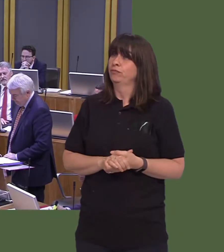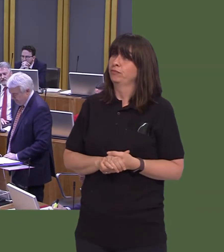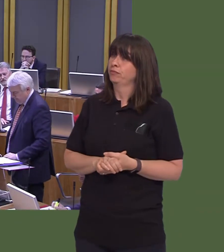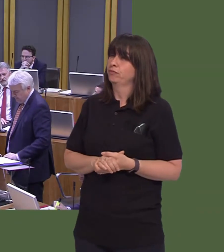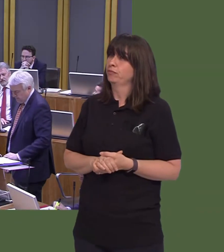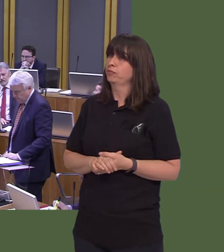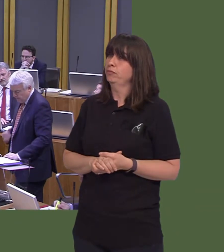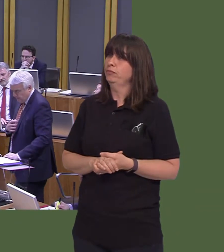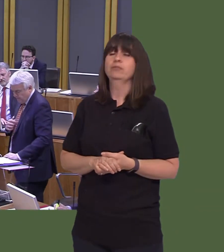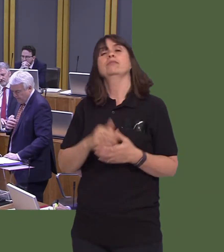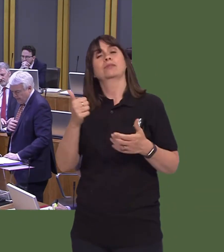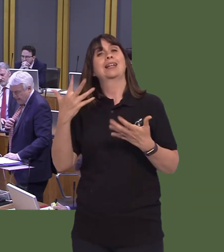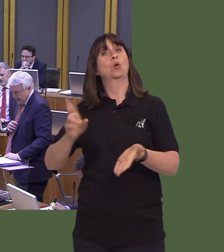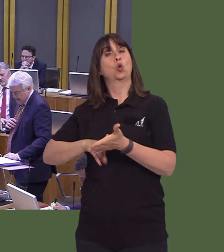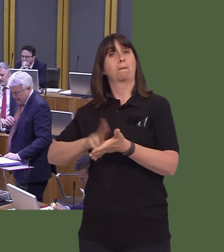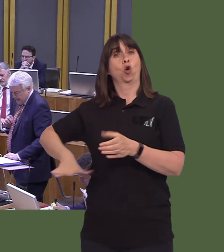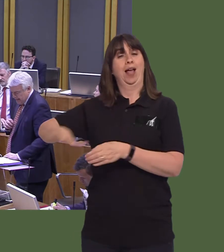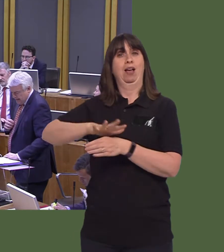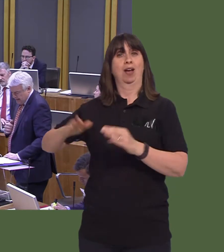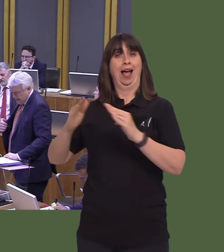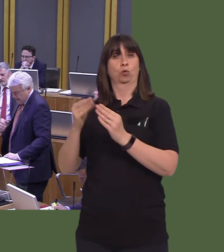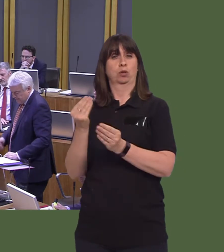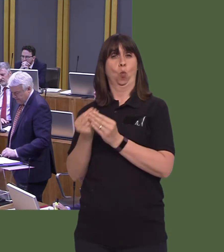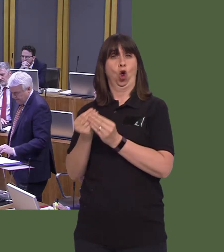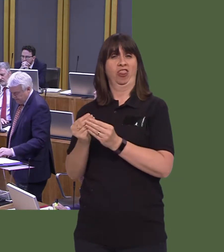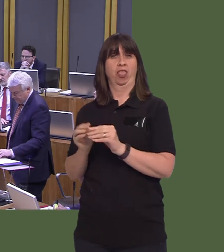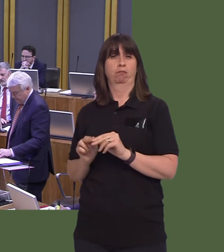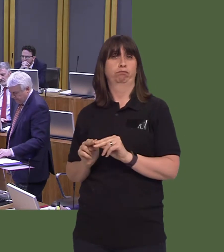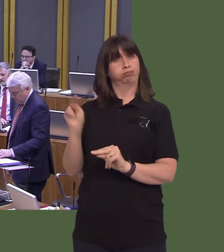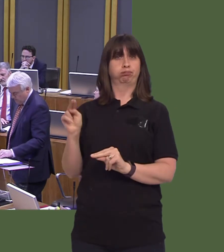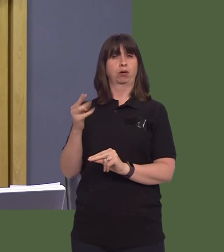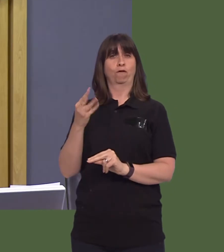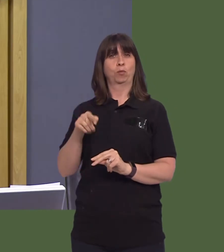The value of homes in Newport has grown by 4.7 per cent in the last year, with the average